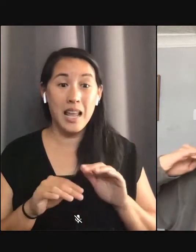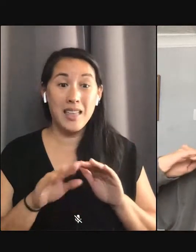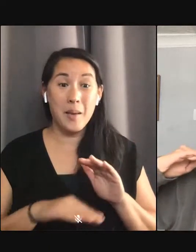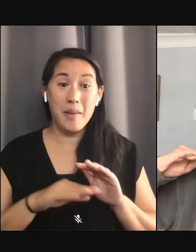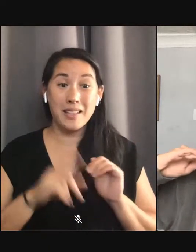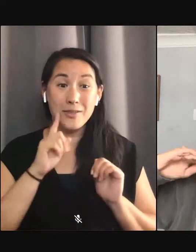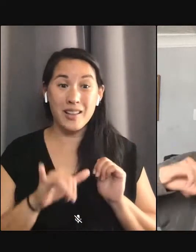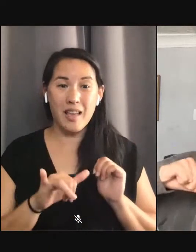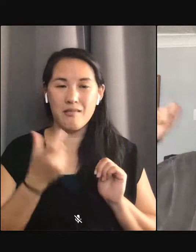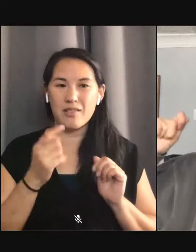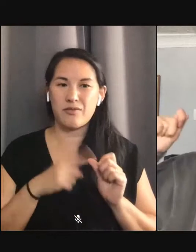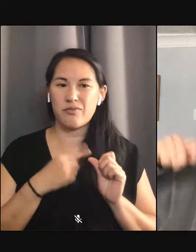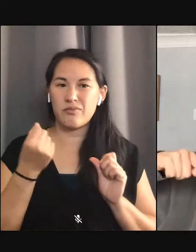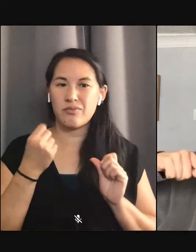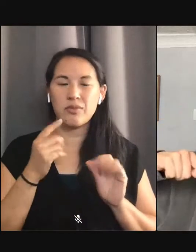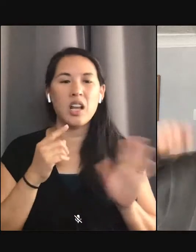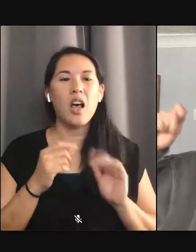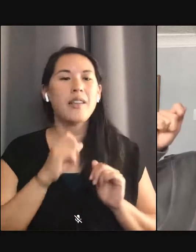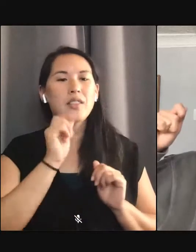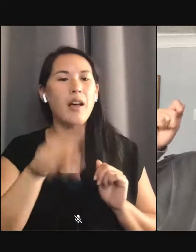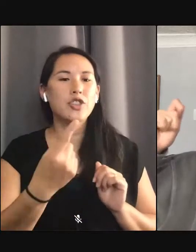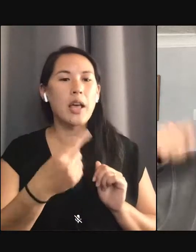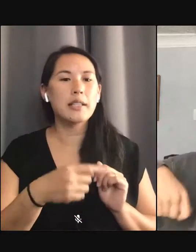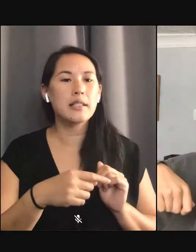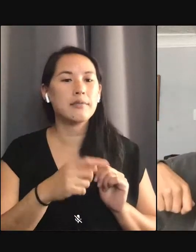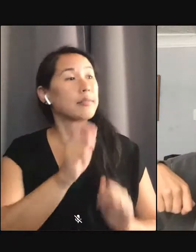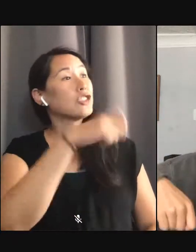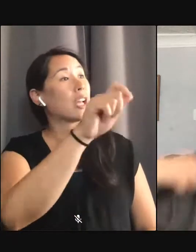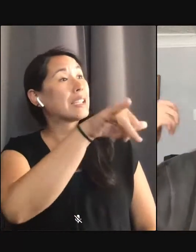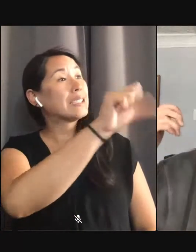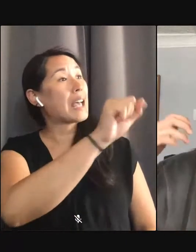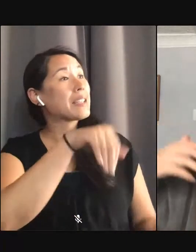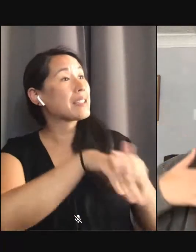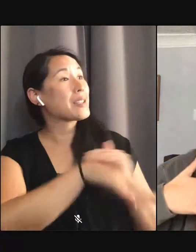understanding that it's not a switch you're not yes we're accessible no we're not accessible it's